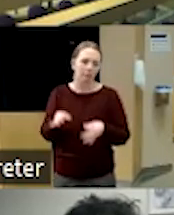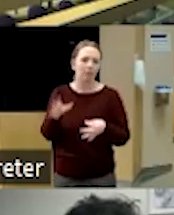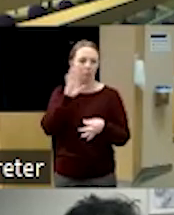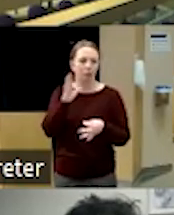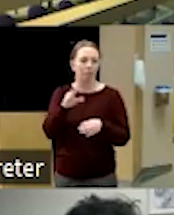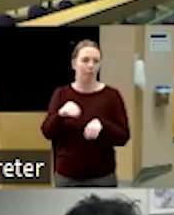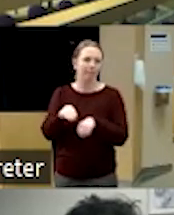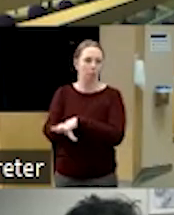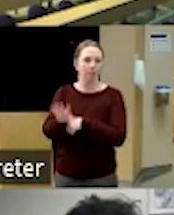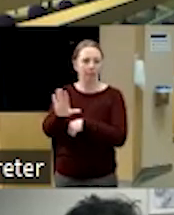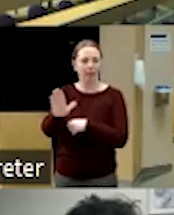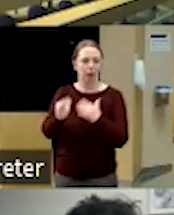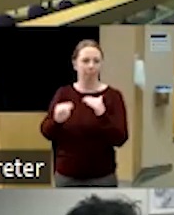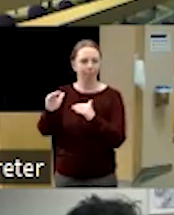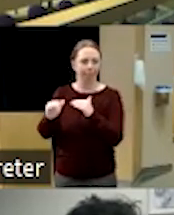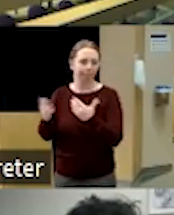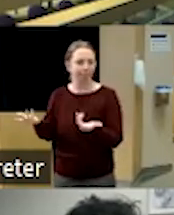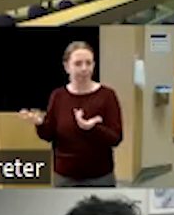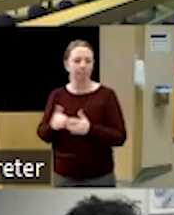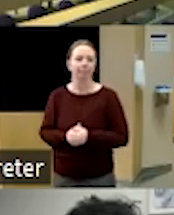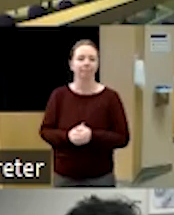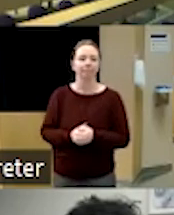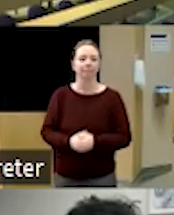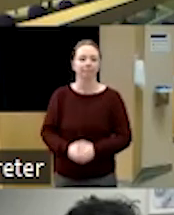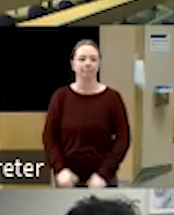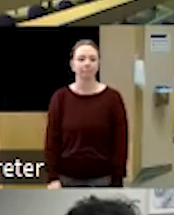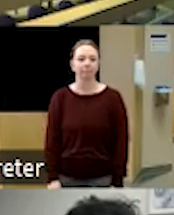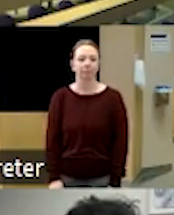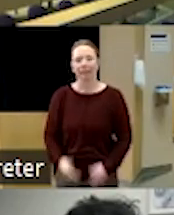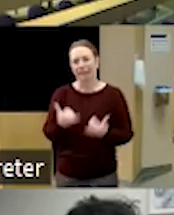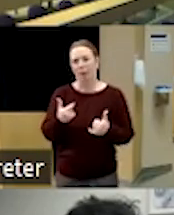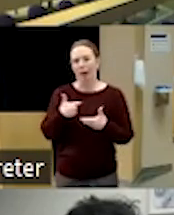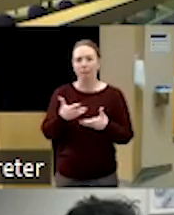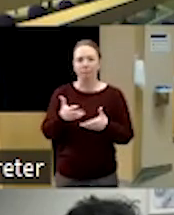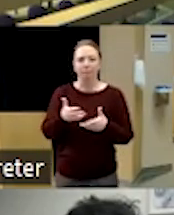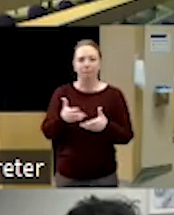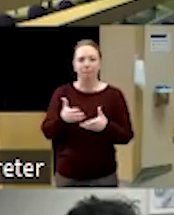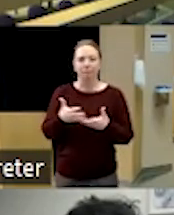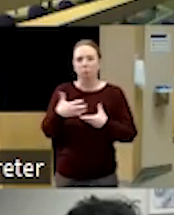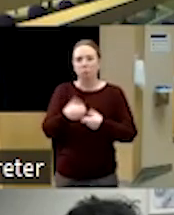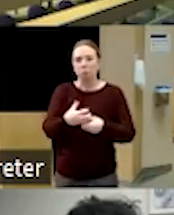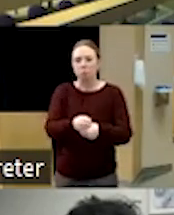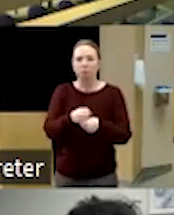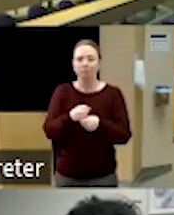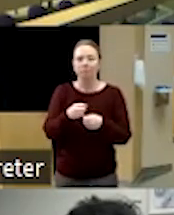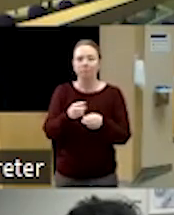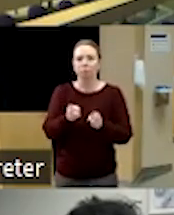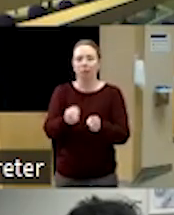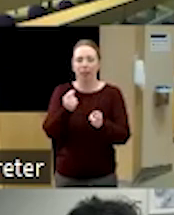and I'm going through this a little bit quicker now um so the bottom line is as you I told you